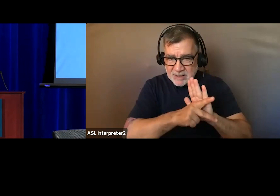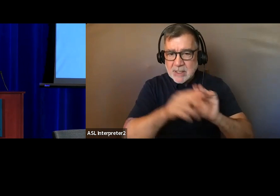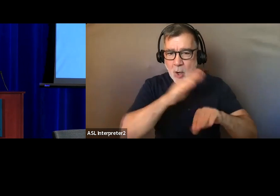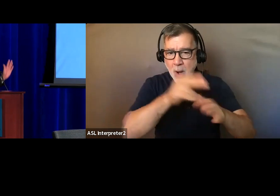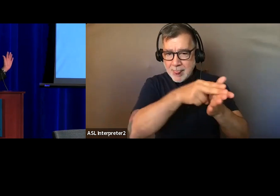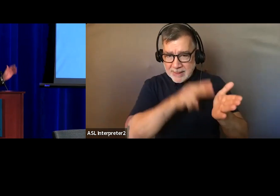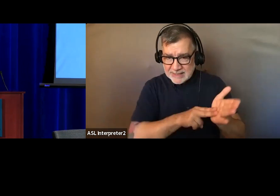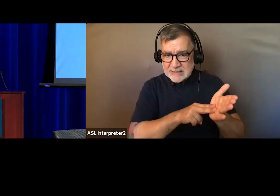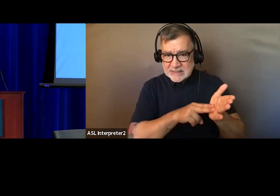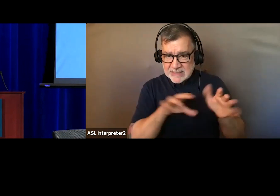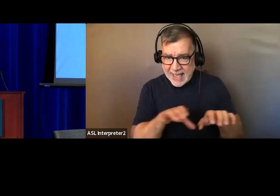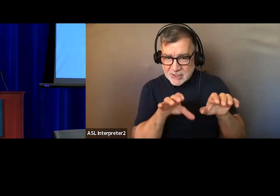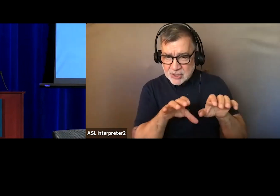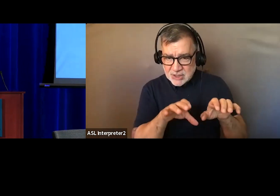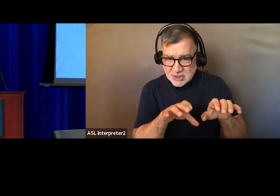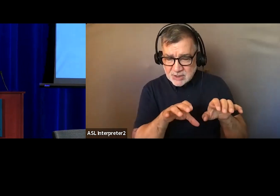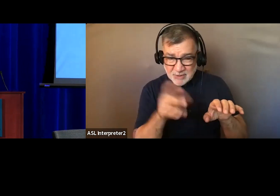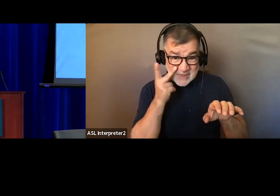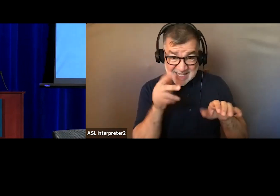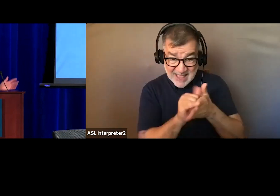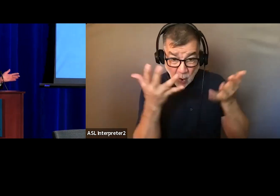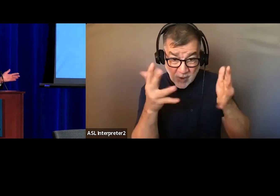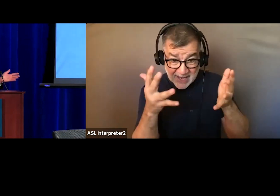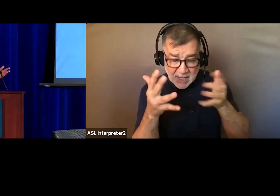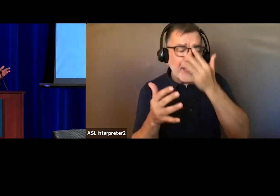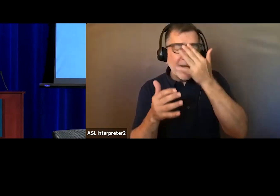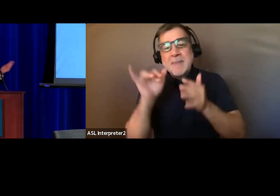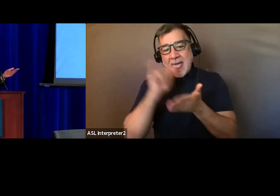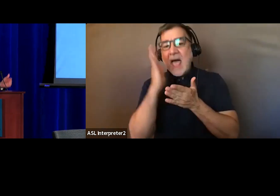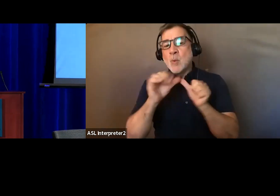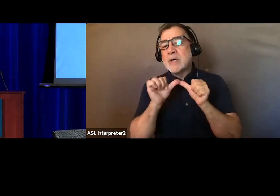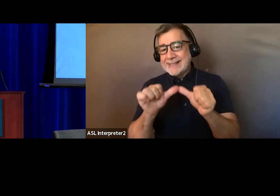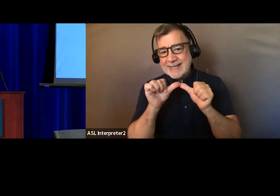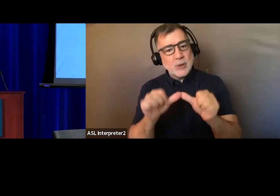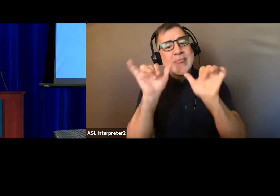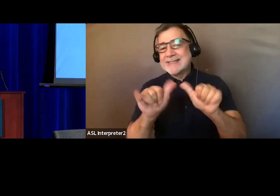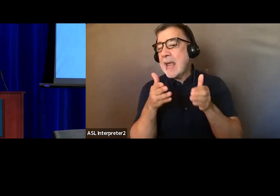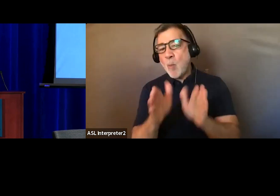And that's going to carry through, you know, going forward the same way that we had